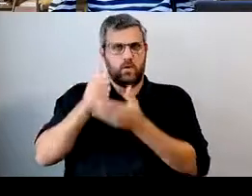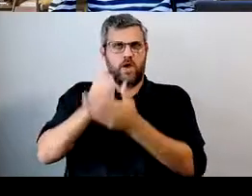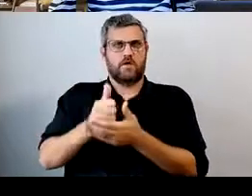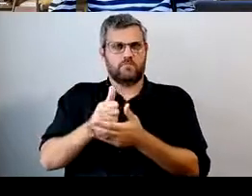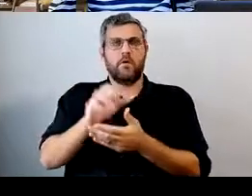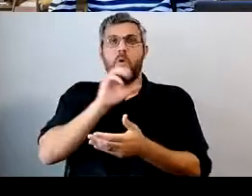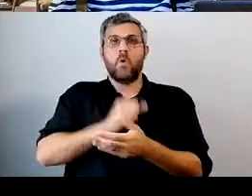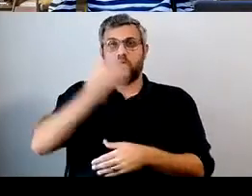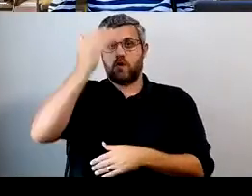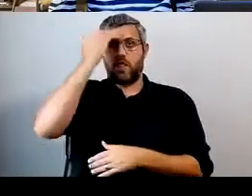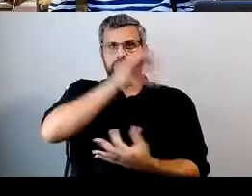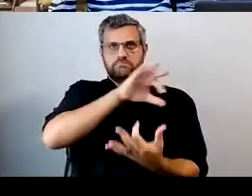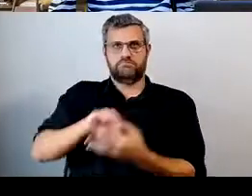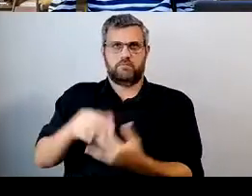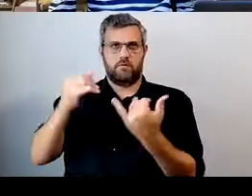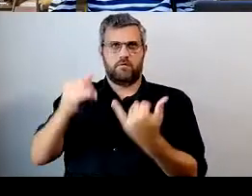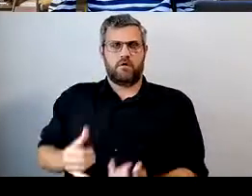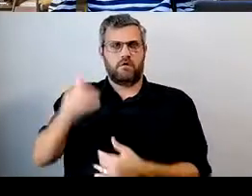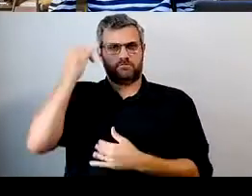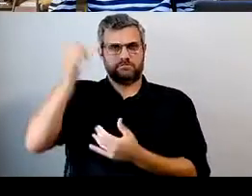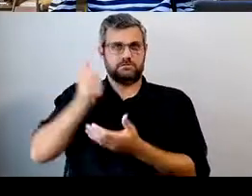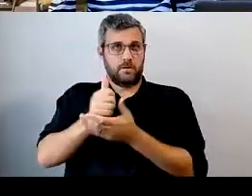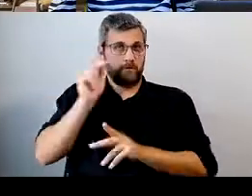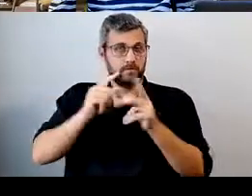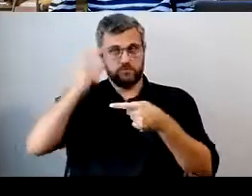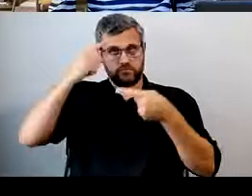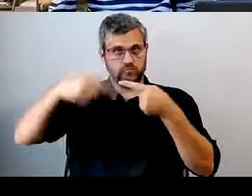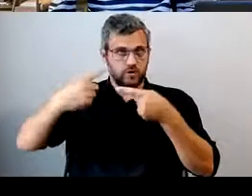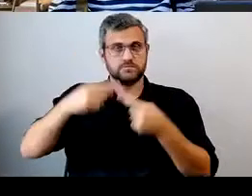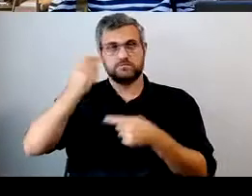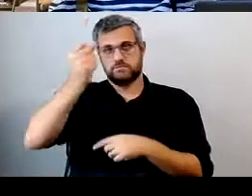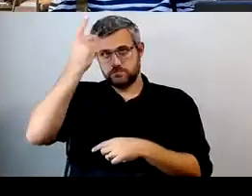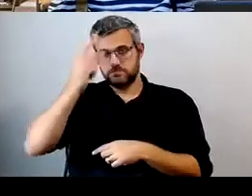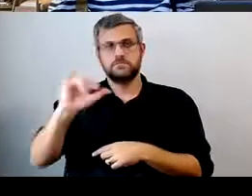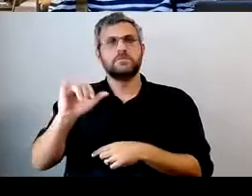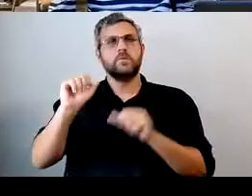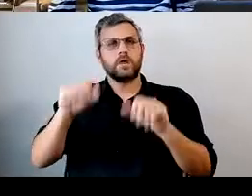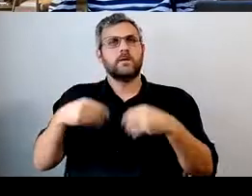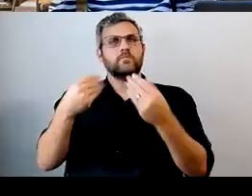So that's one way we can help people process and comprehend. We can also present information